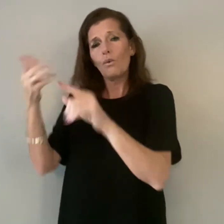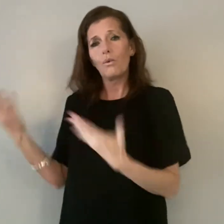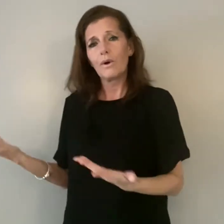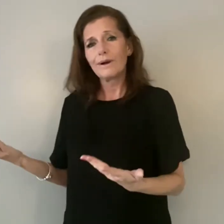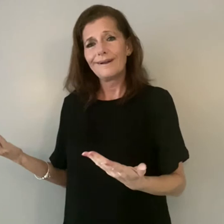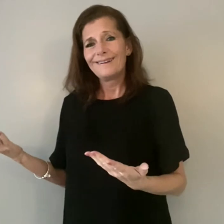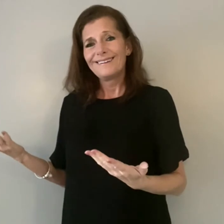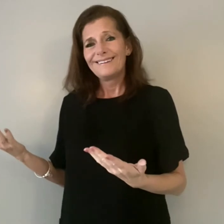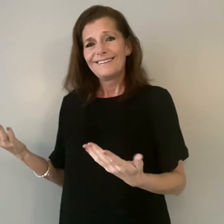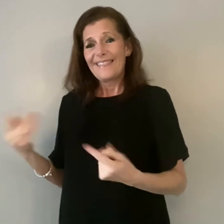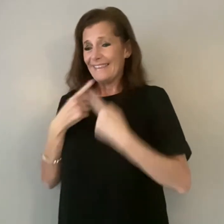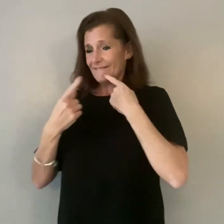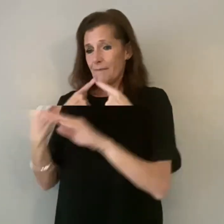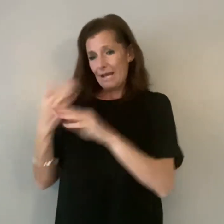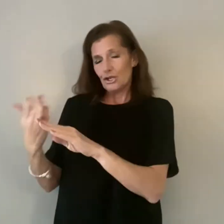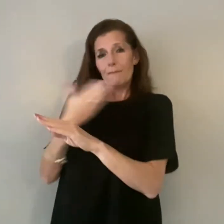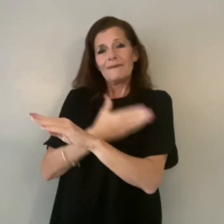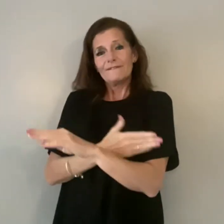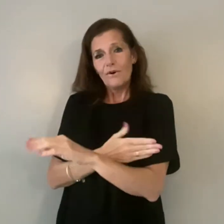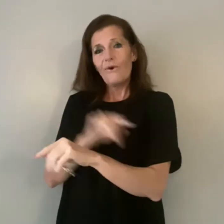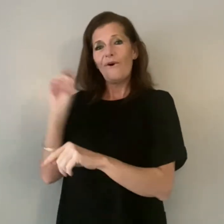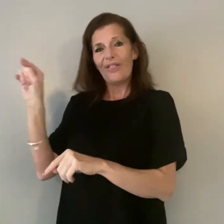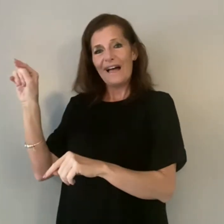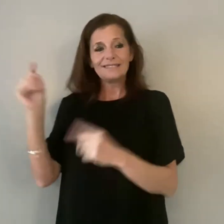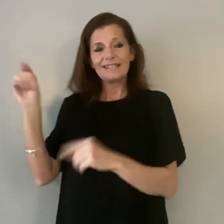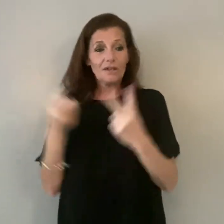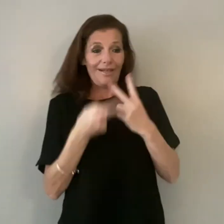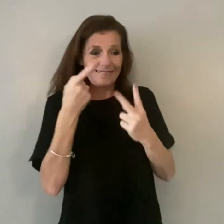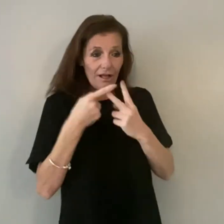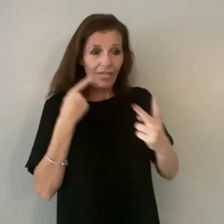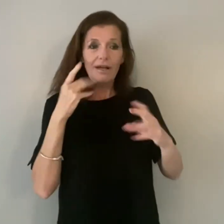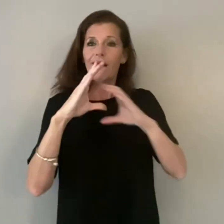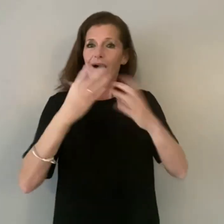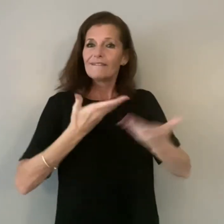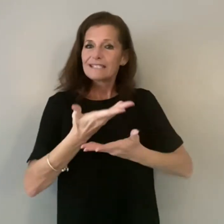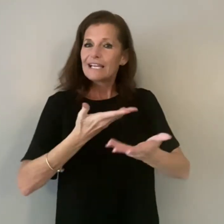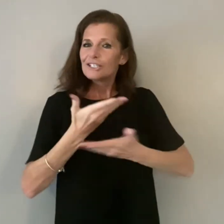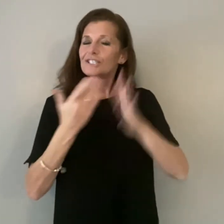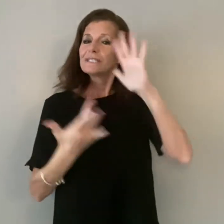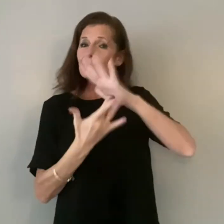and you use it to fulfill the obligation but it's the other conversations that really moves things.